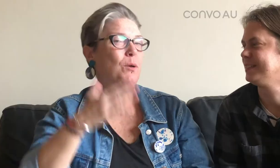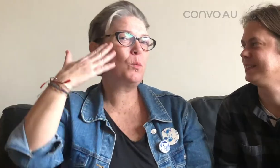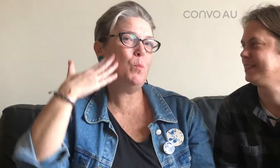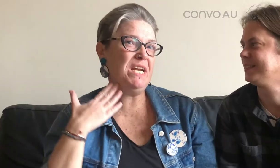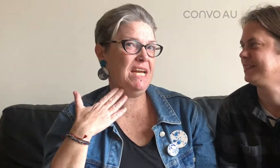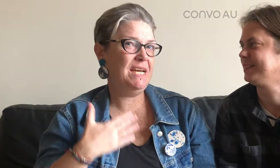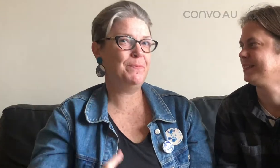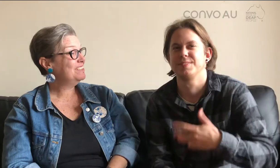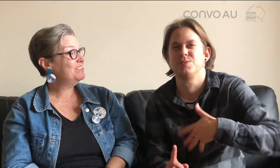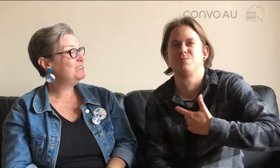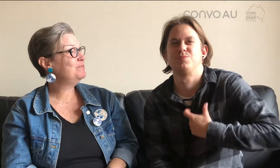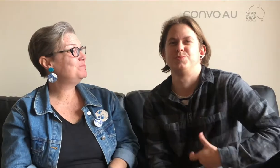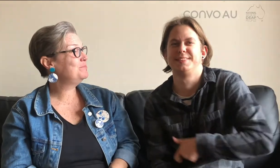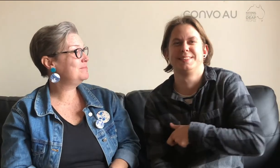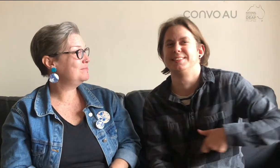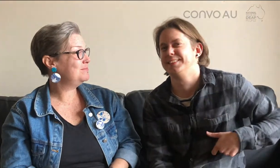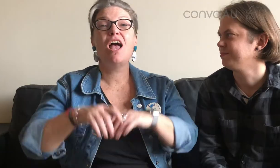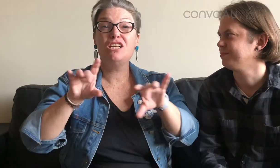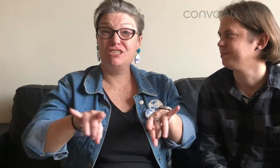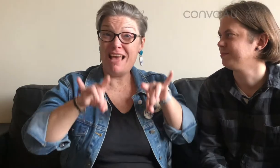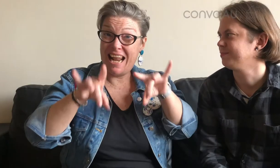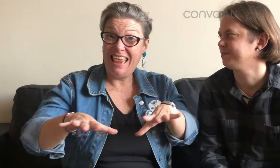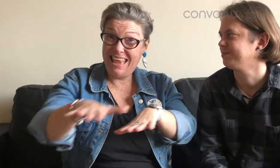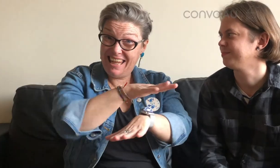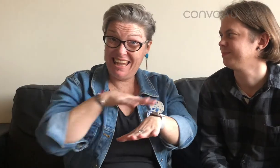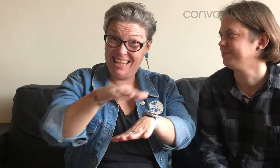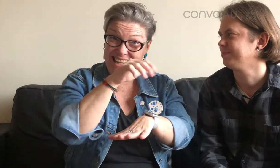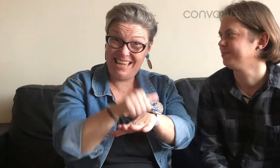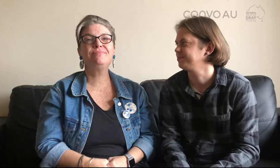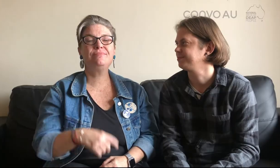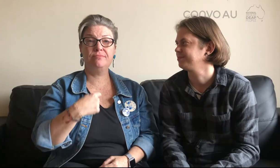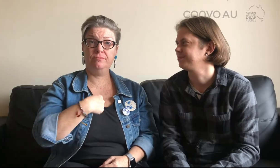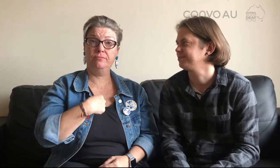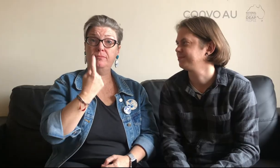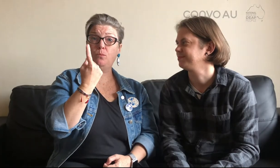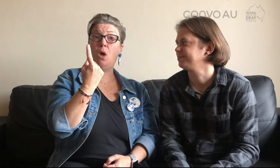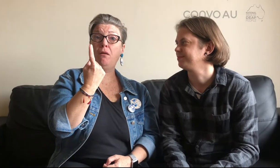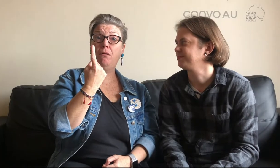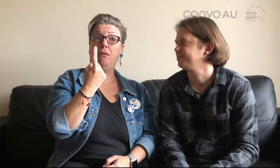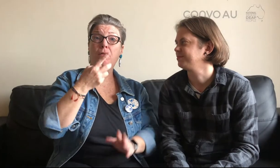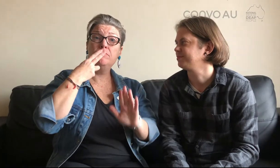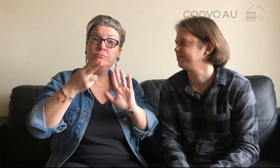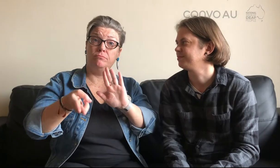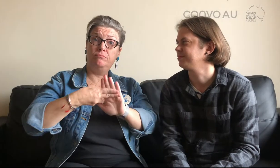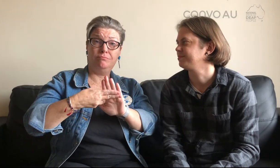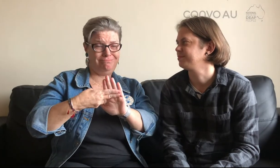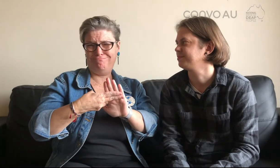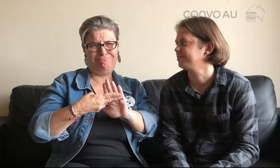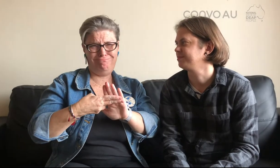Woman. Swiss. Australian. I don’t have one identity.